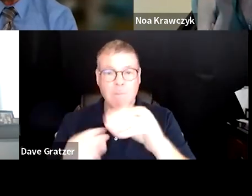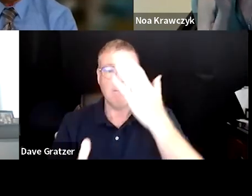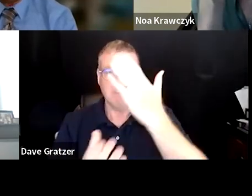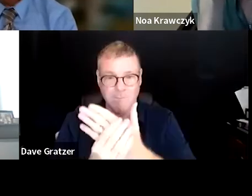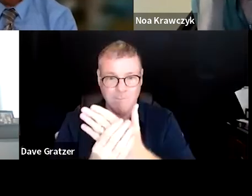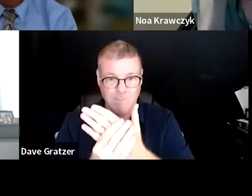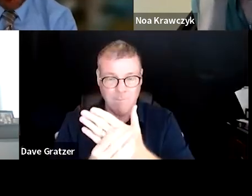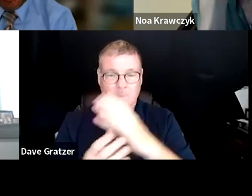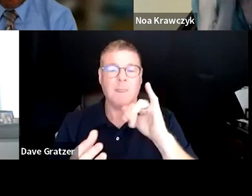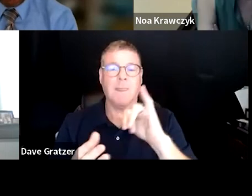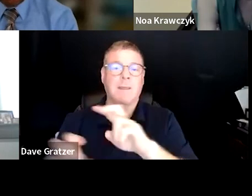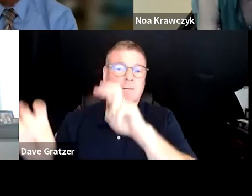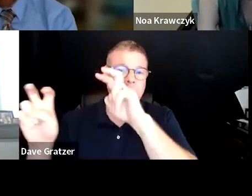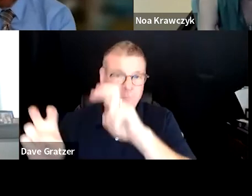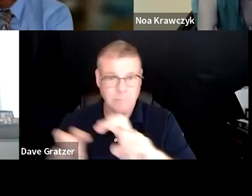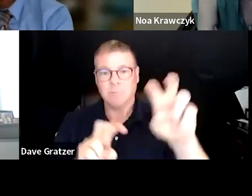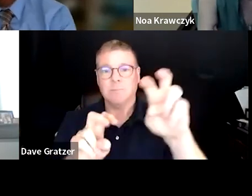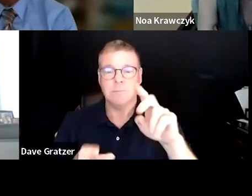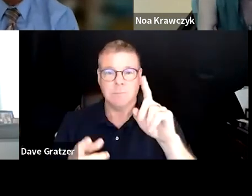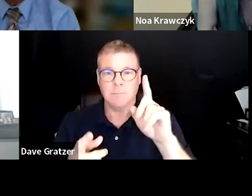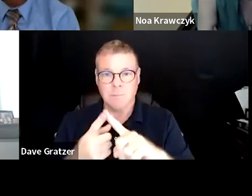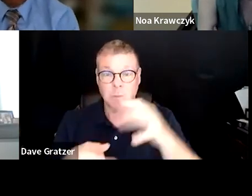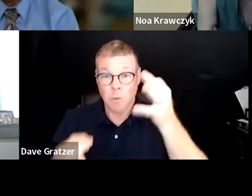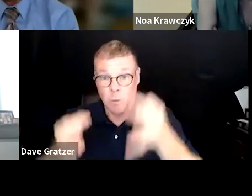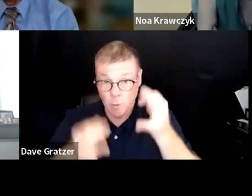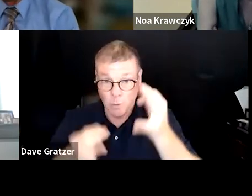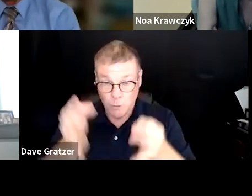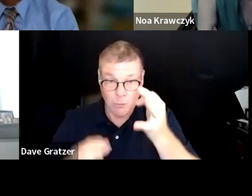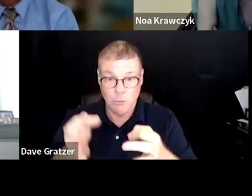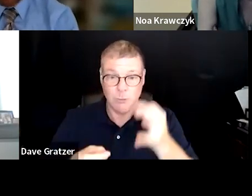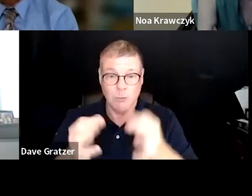That file is transmitted via the courts to Medicaid.